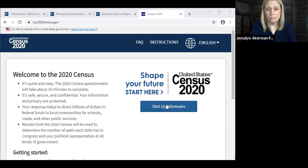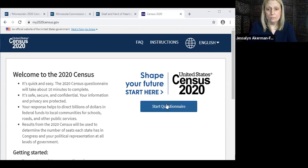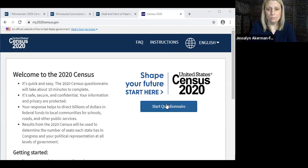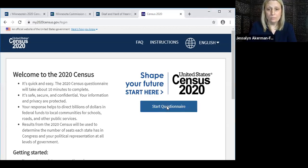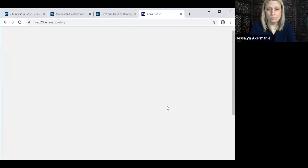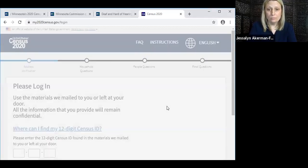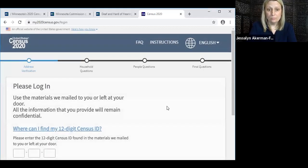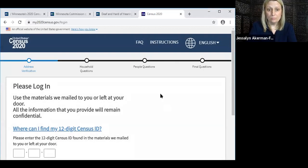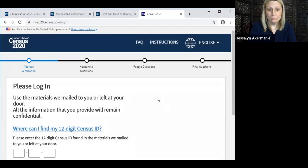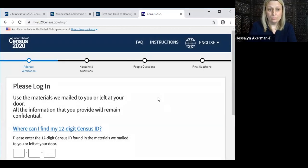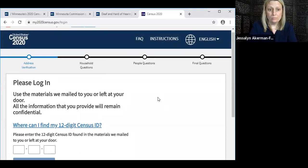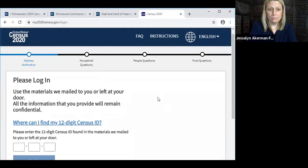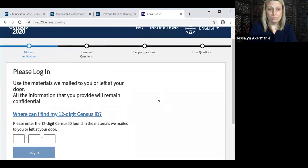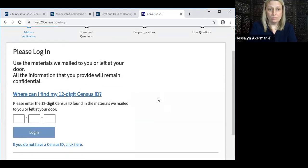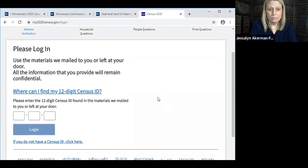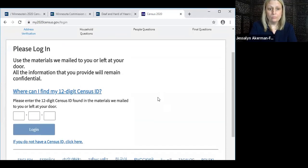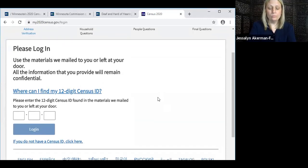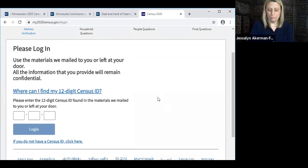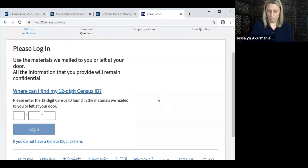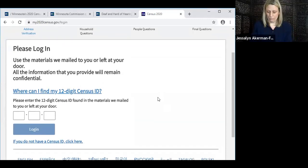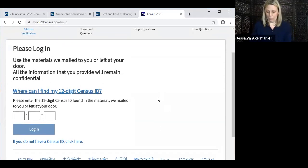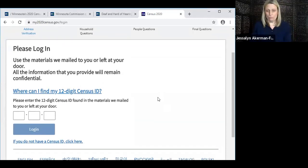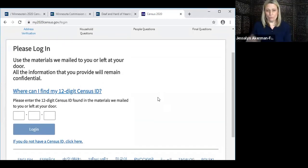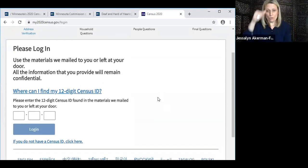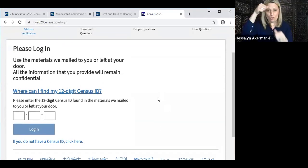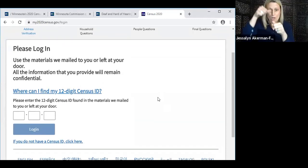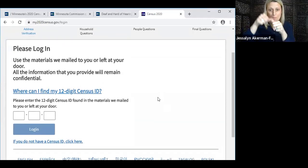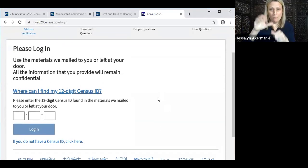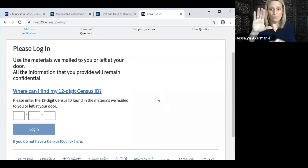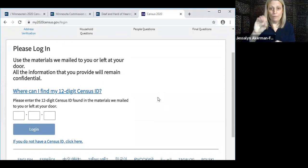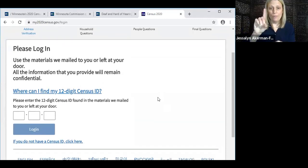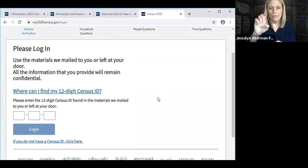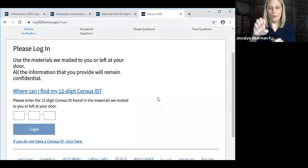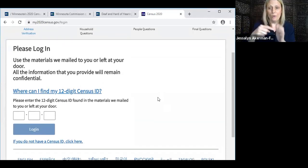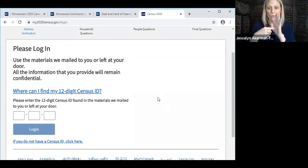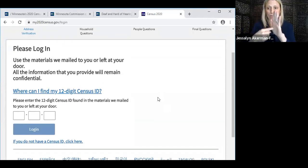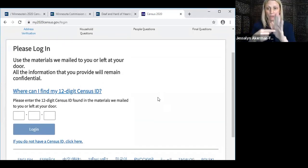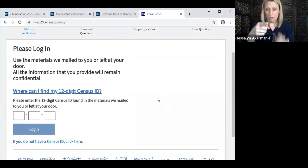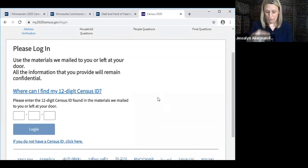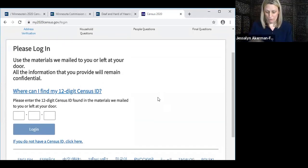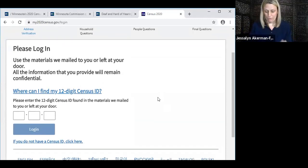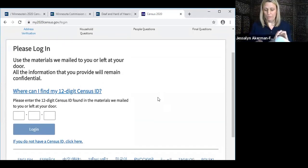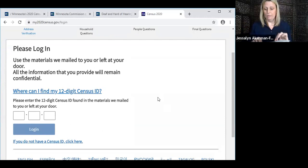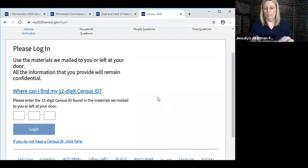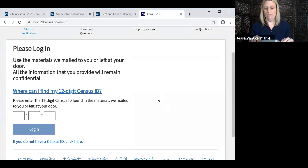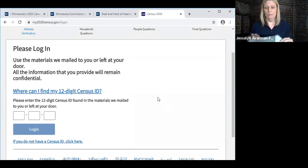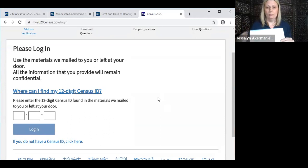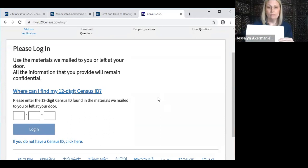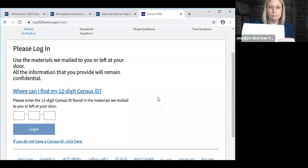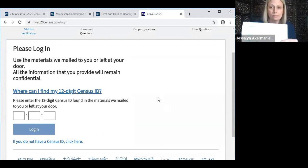This is what the census 2020 , it's going to be